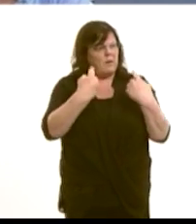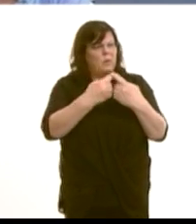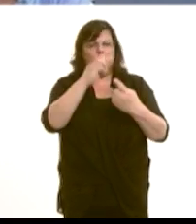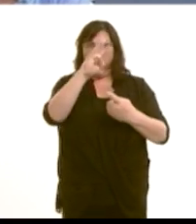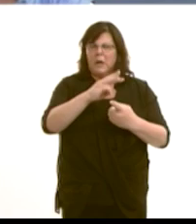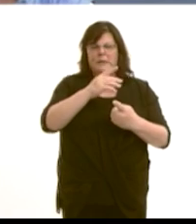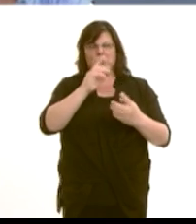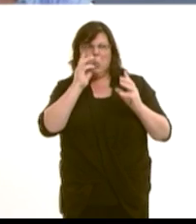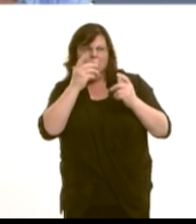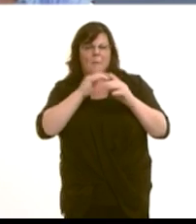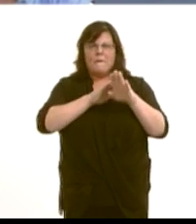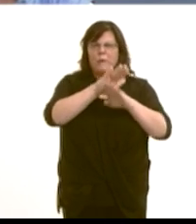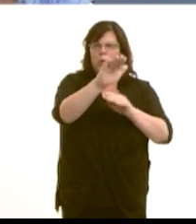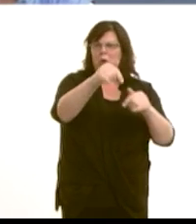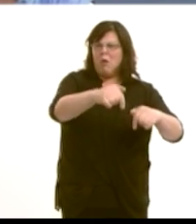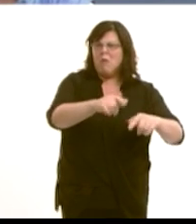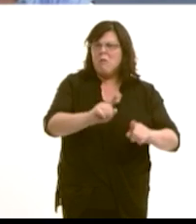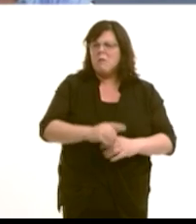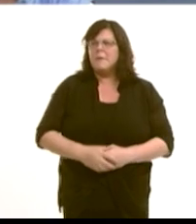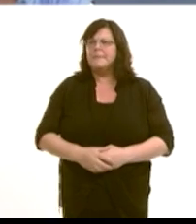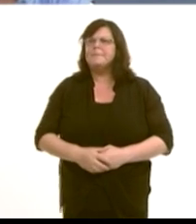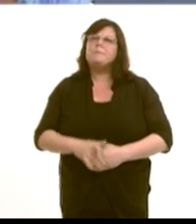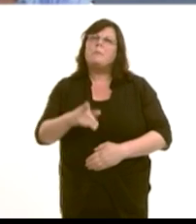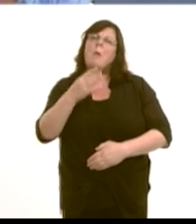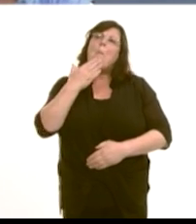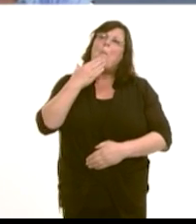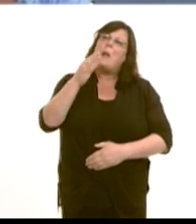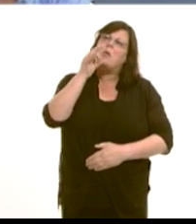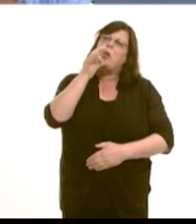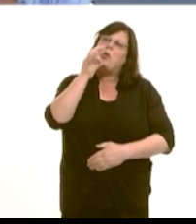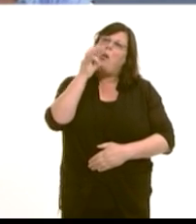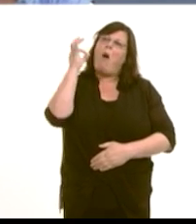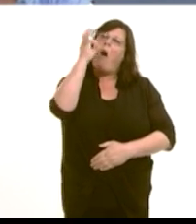Would the First Minister be prepared to have a word with Welsh MPs to tell them to get